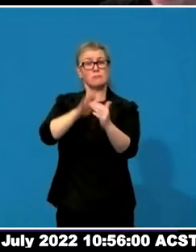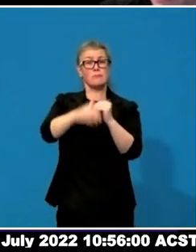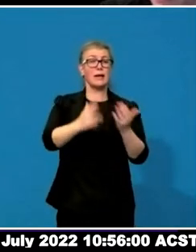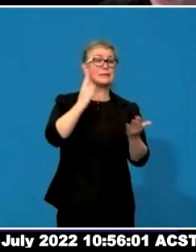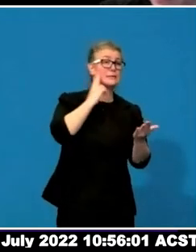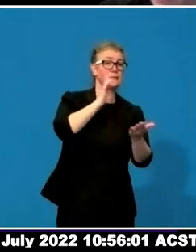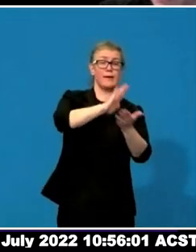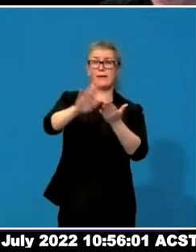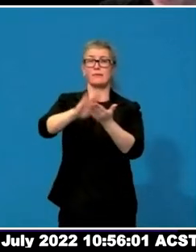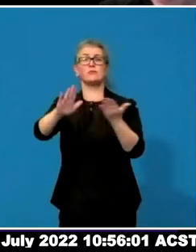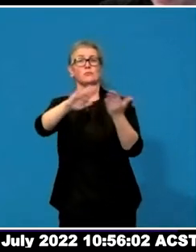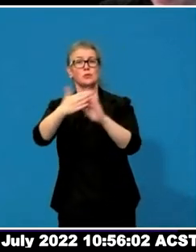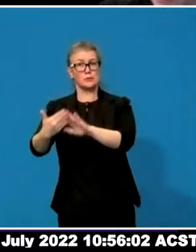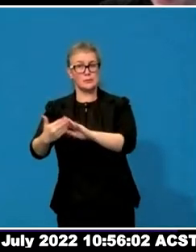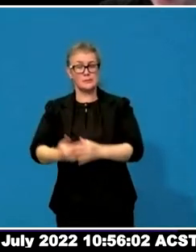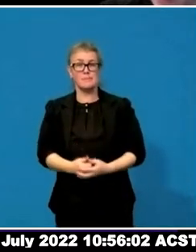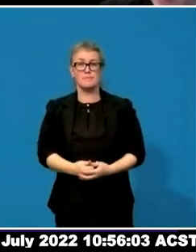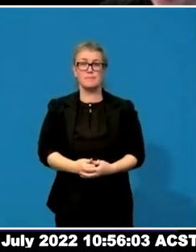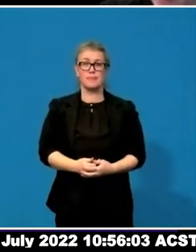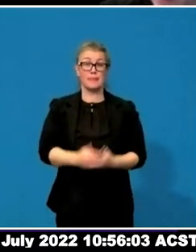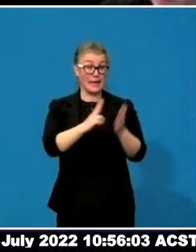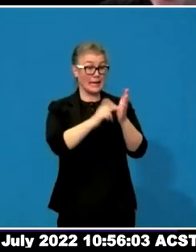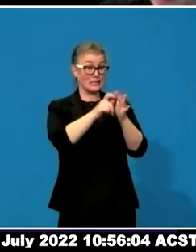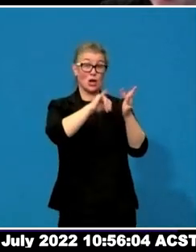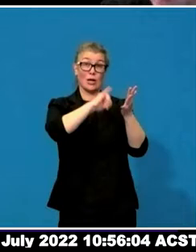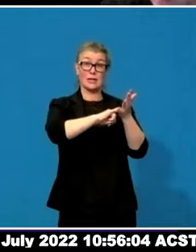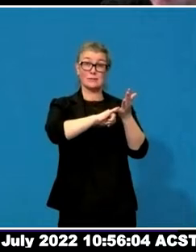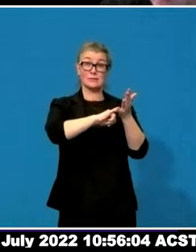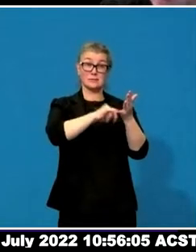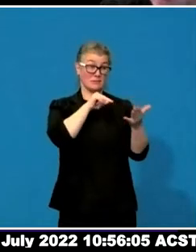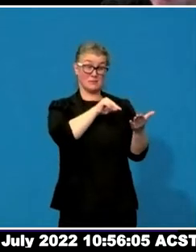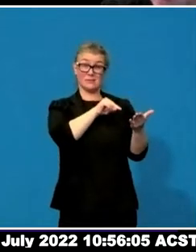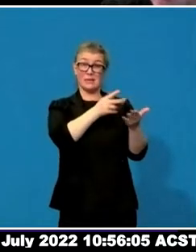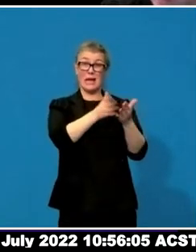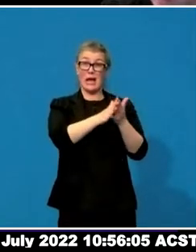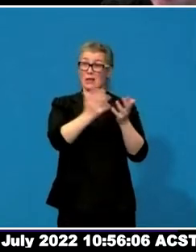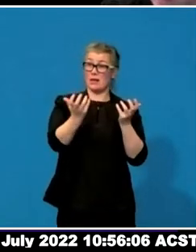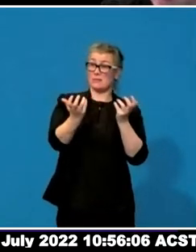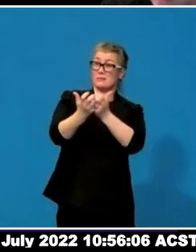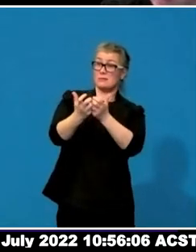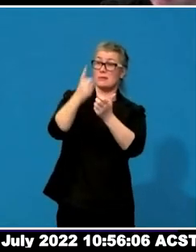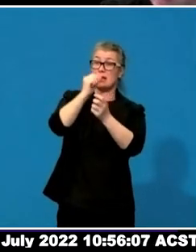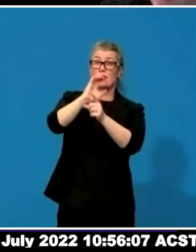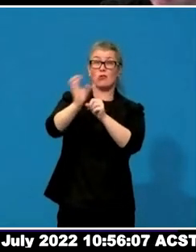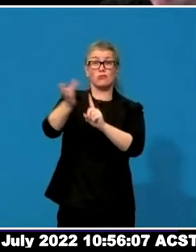whether the NDIS meets the cultural needs of this community, the reluctance of people to